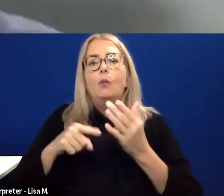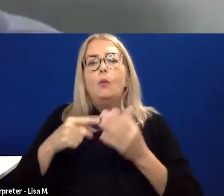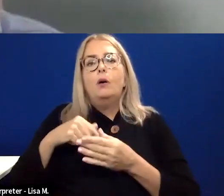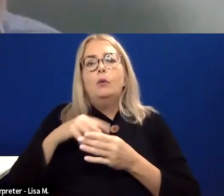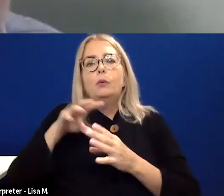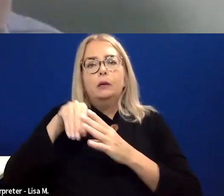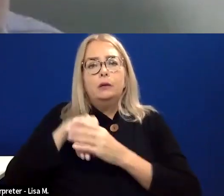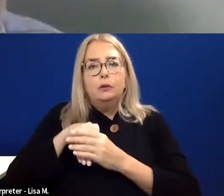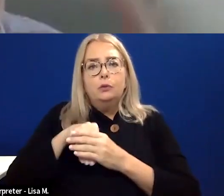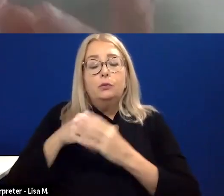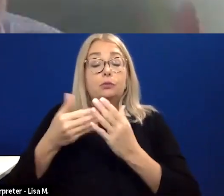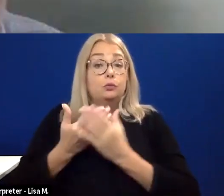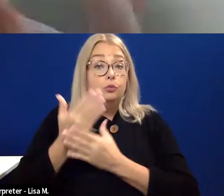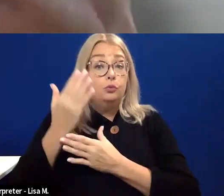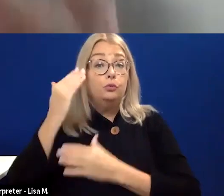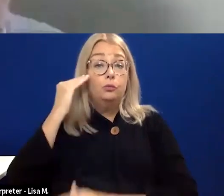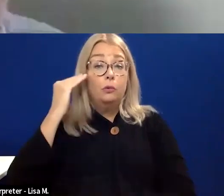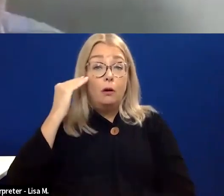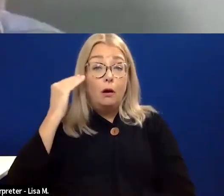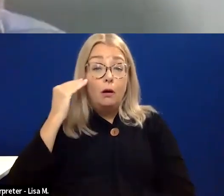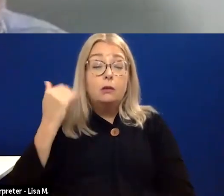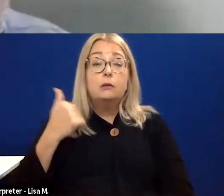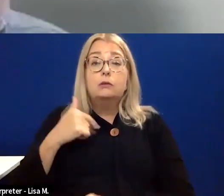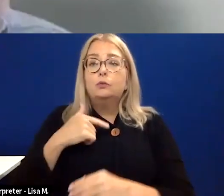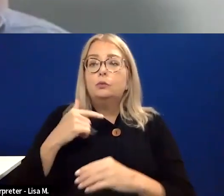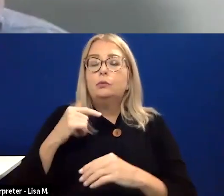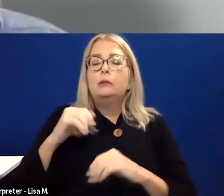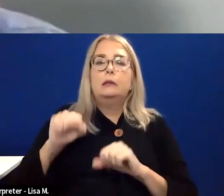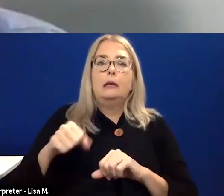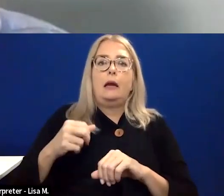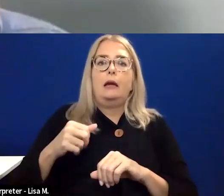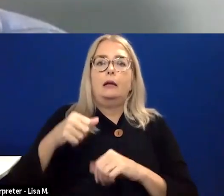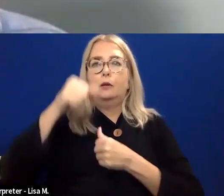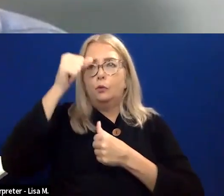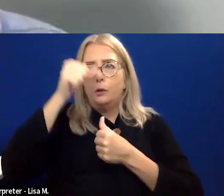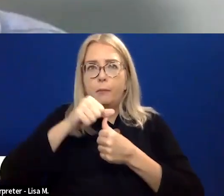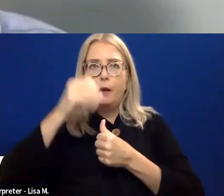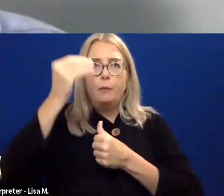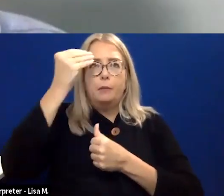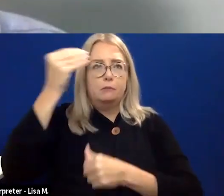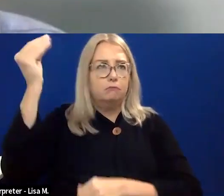new knowledge that we build that we can remember is due to thinking one of my favorite quotes is